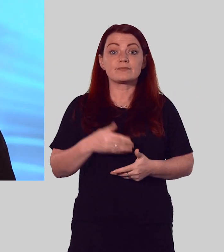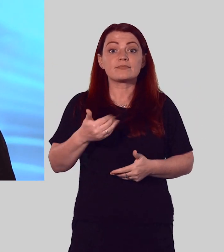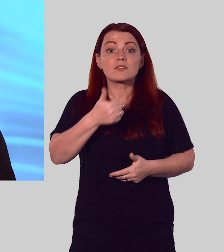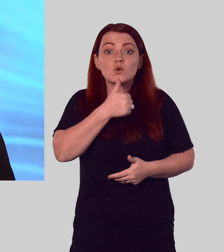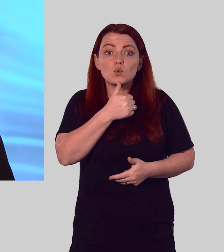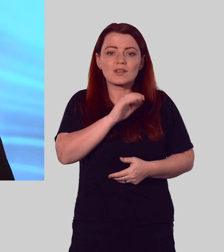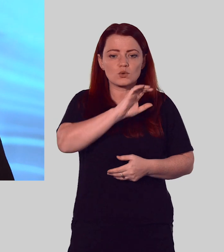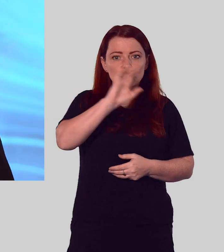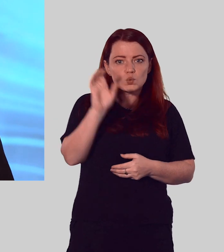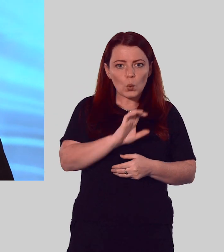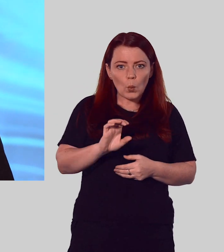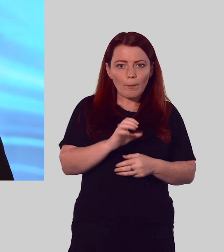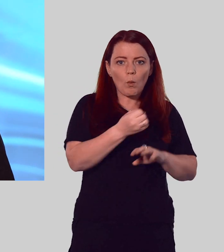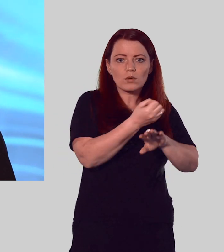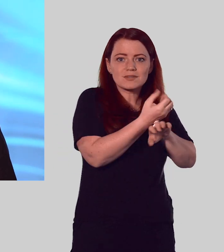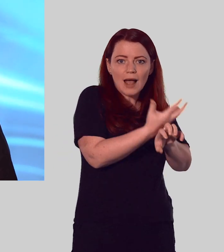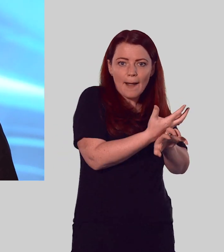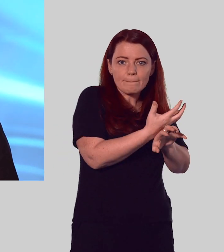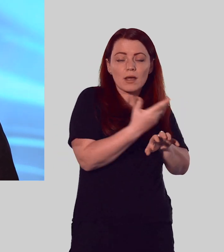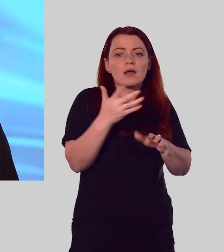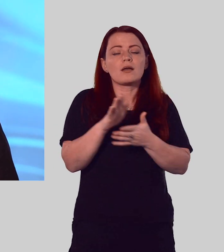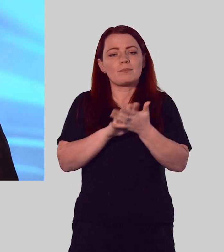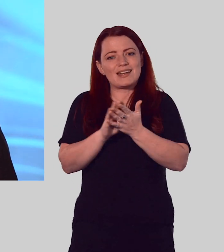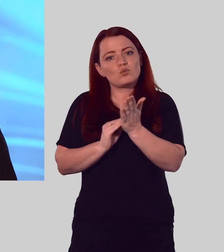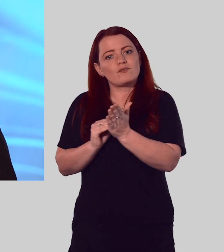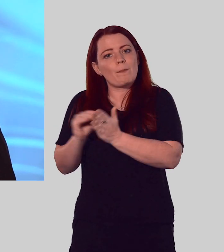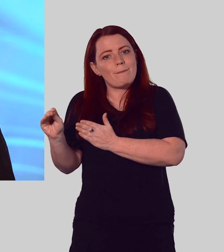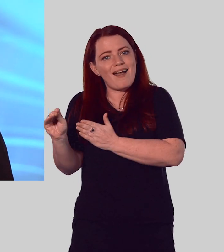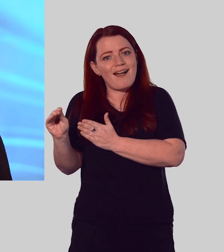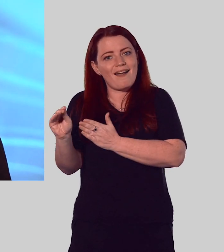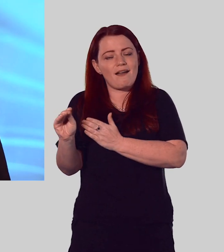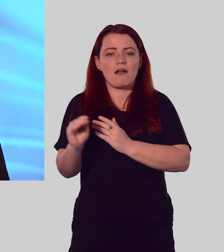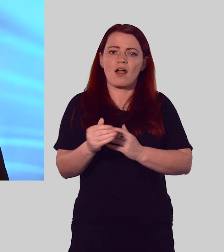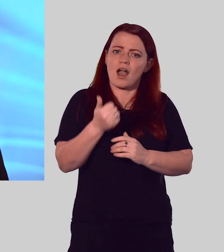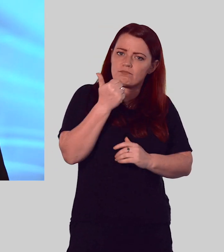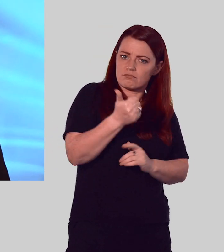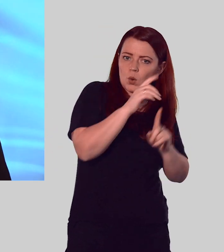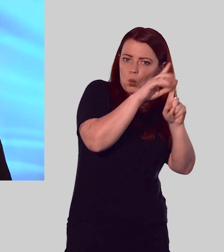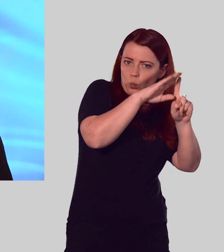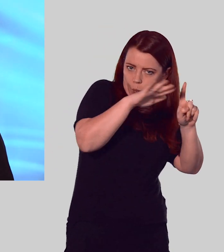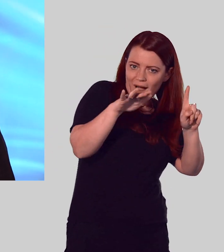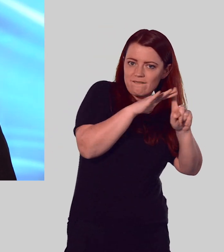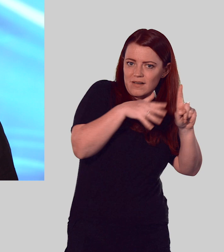as Zoom or Skype it requires a paid plan, a good wi-fi connection and some